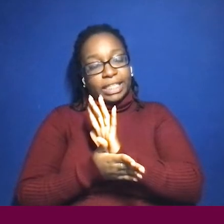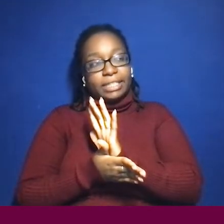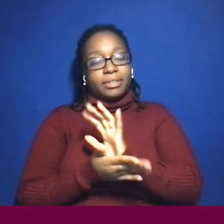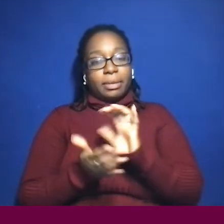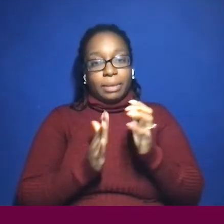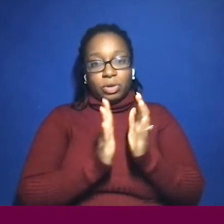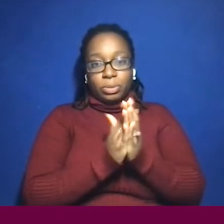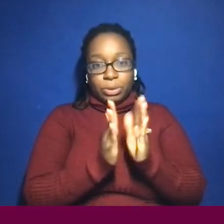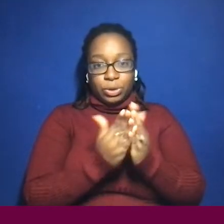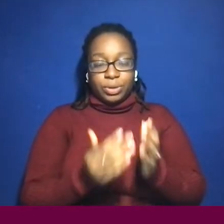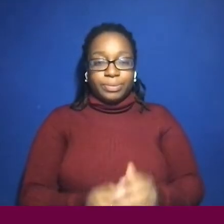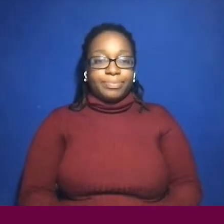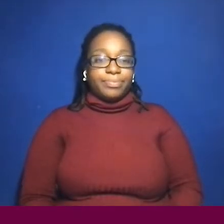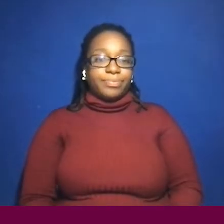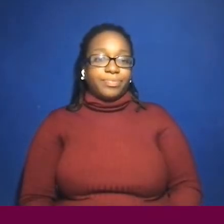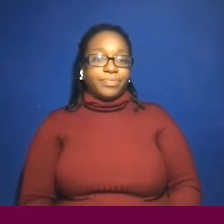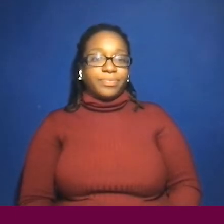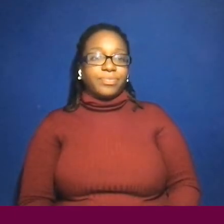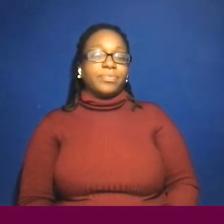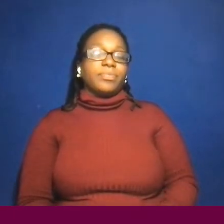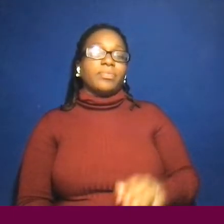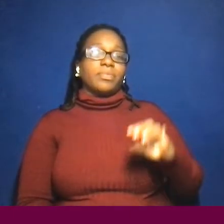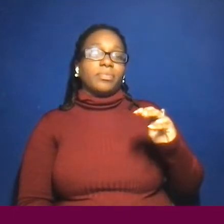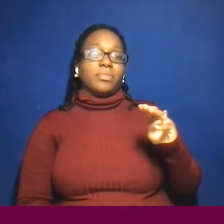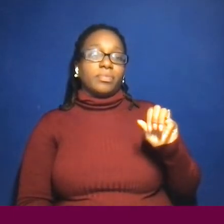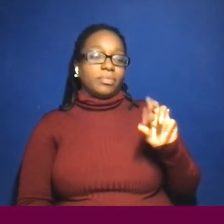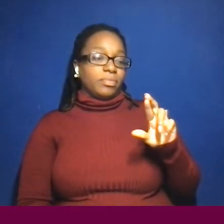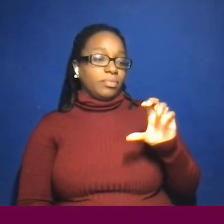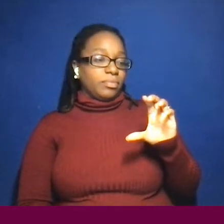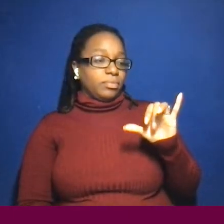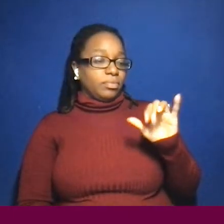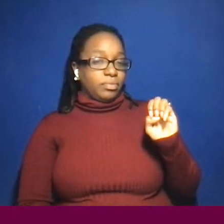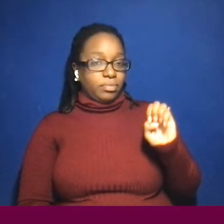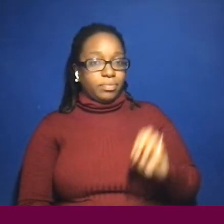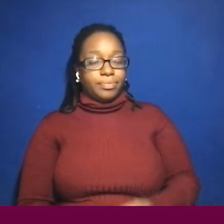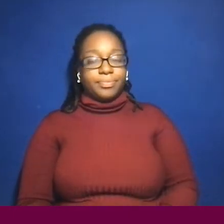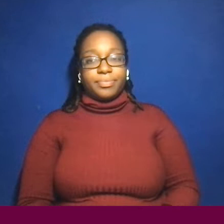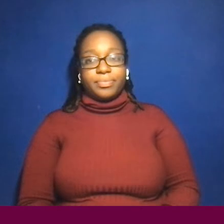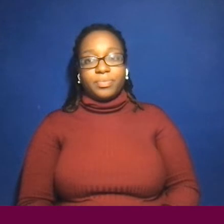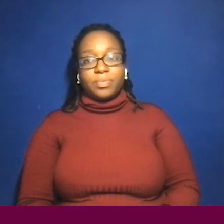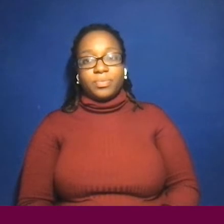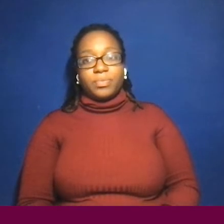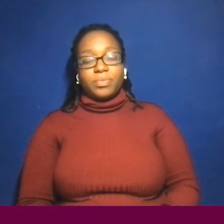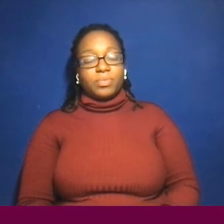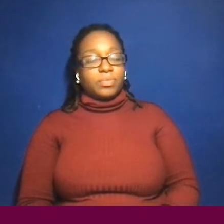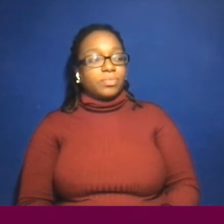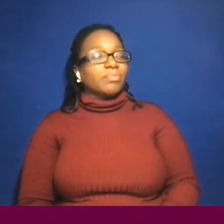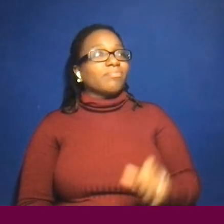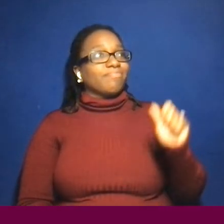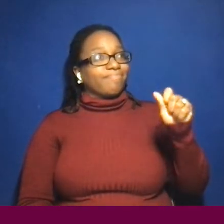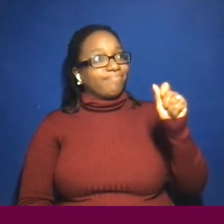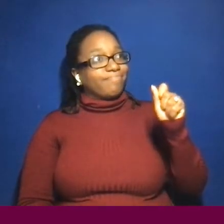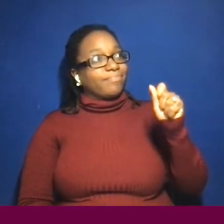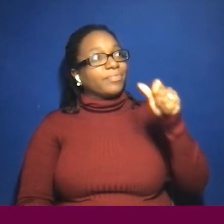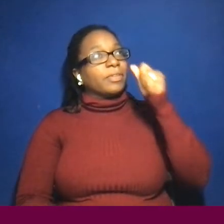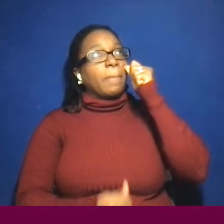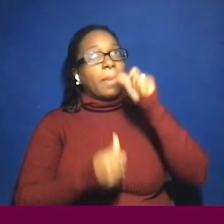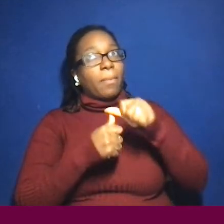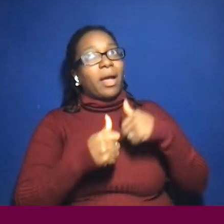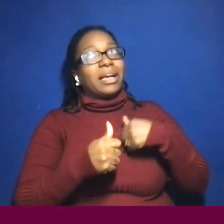Marcie Roth: And he was... As I said earlier, I